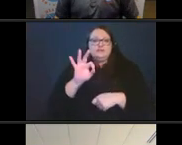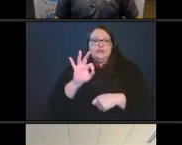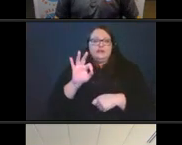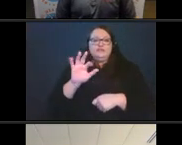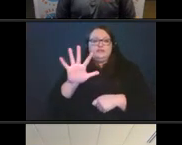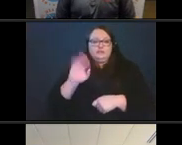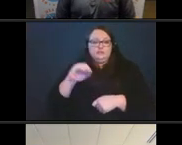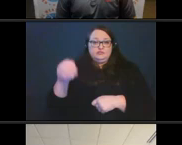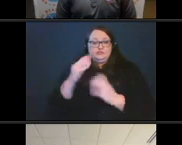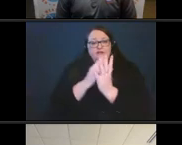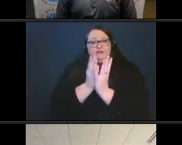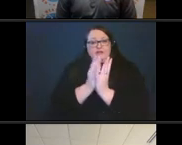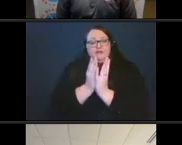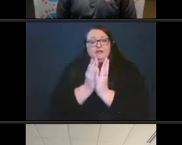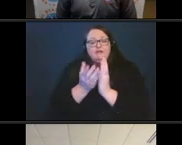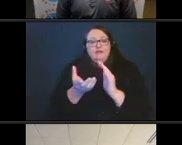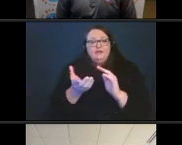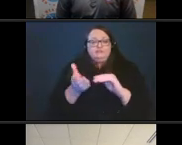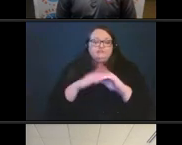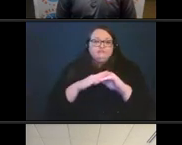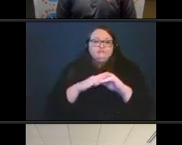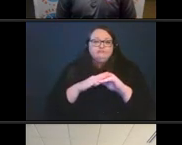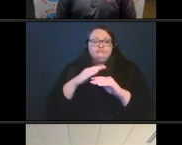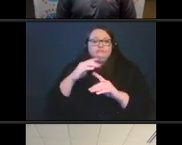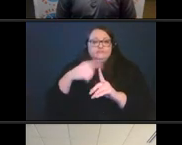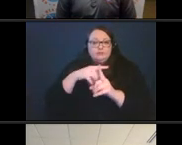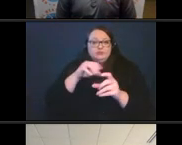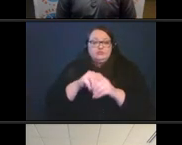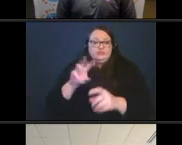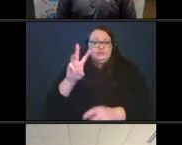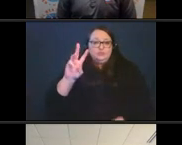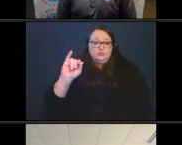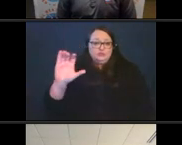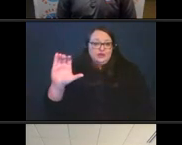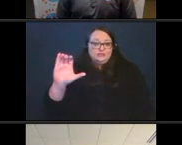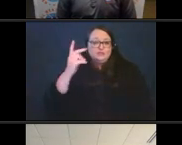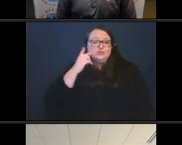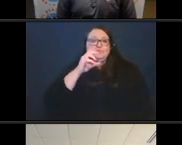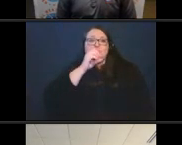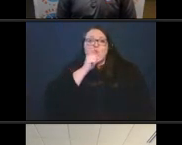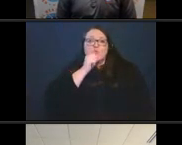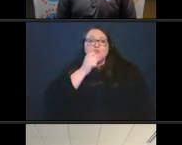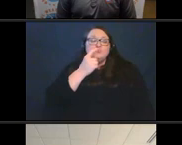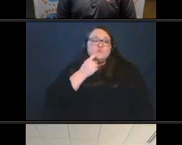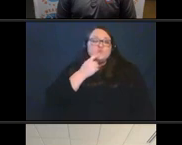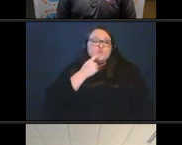temperatures in Wisconsin, you'd see a lot of, you know, orange and red categories being struck, you